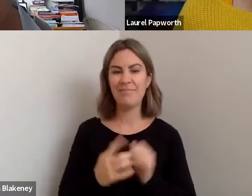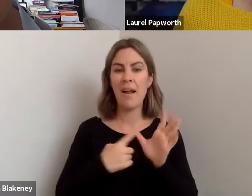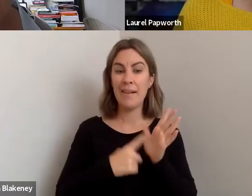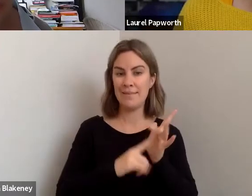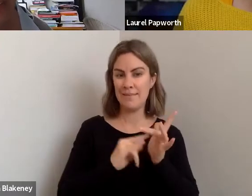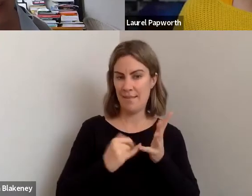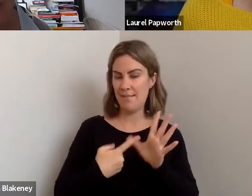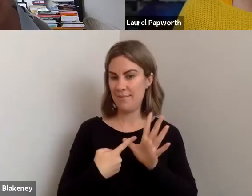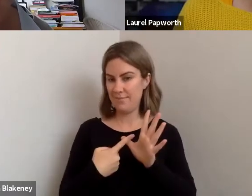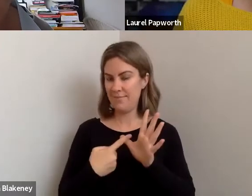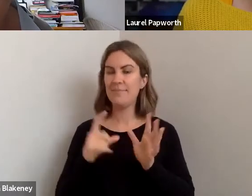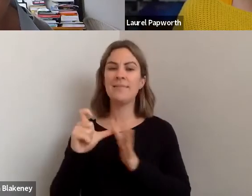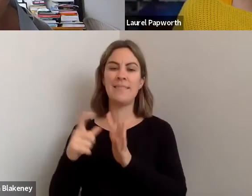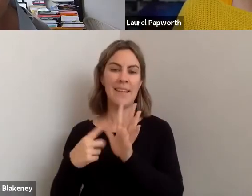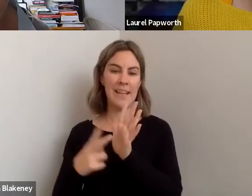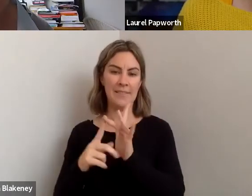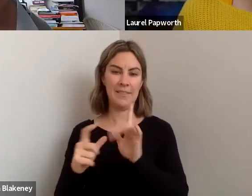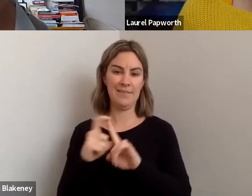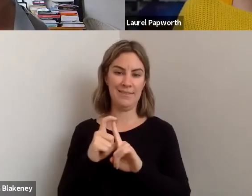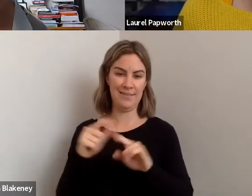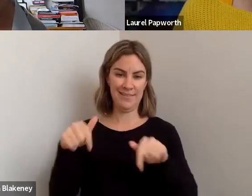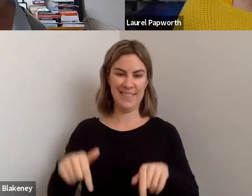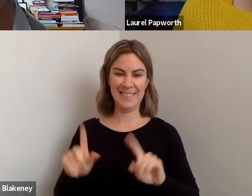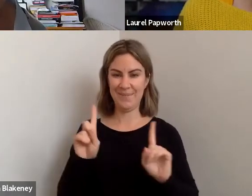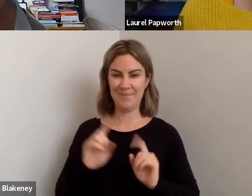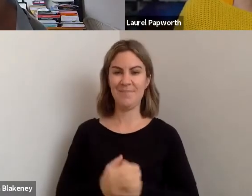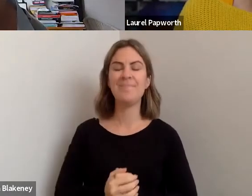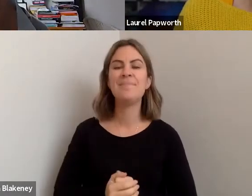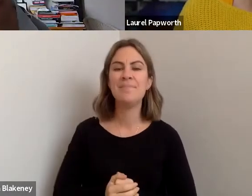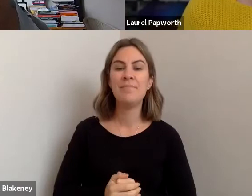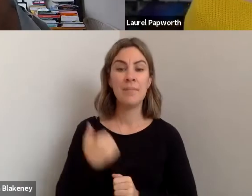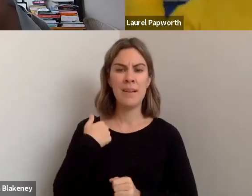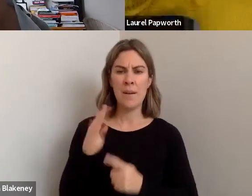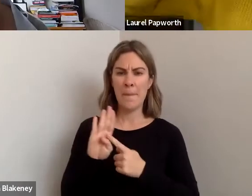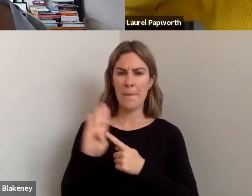Our panellist this week is Laurel Papworth, a social